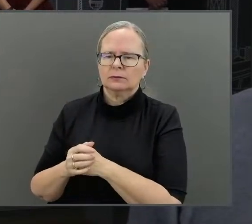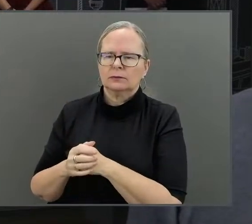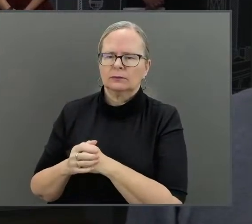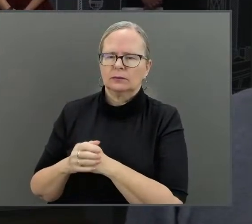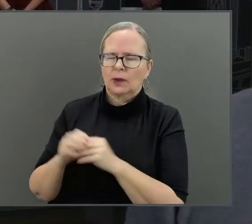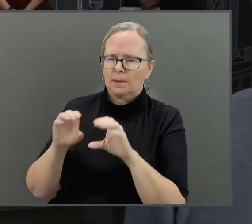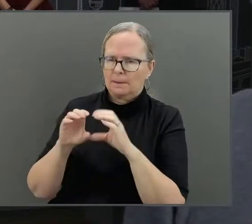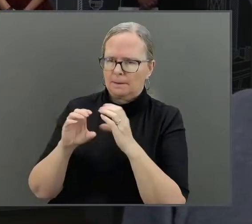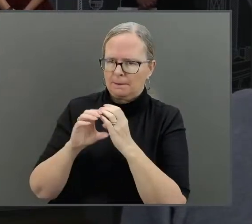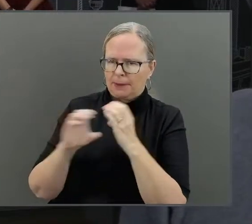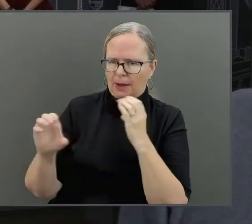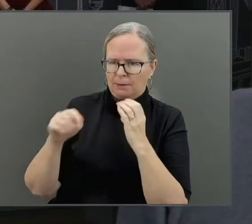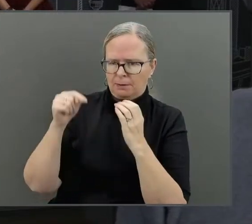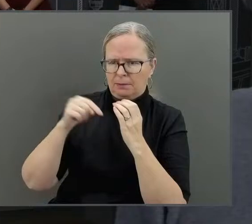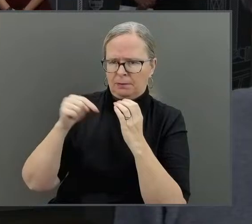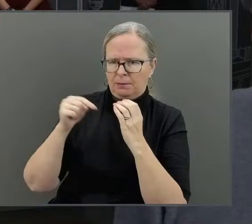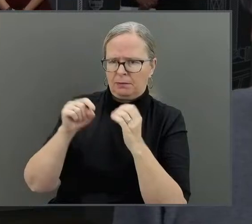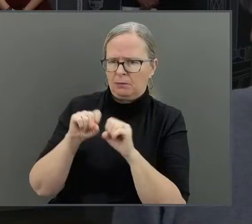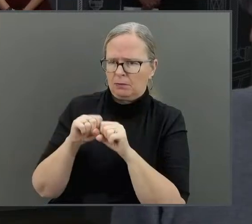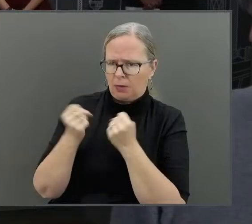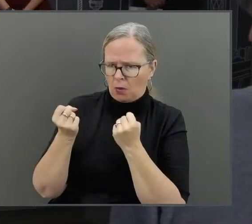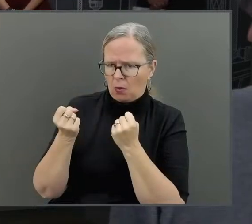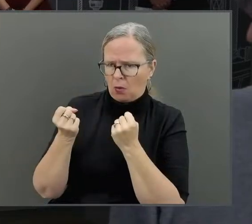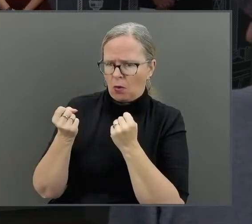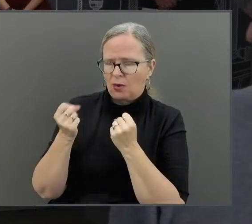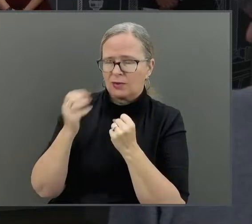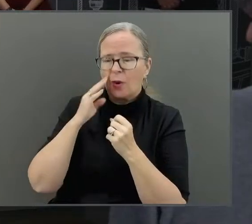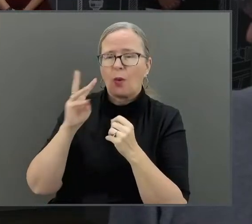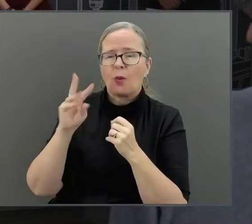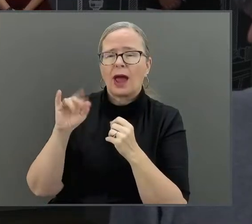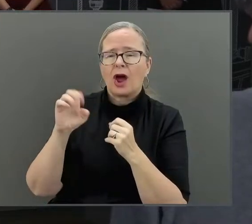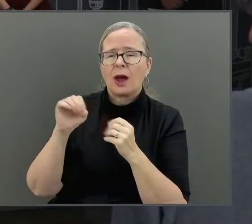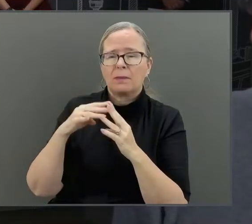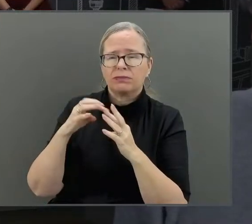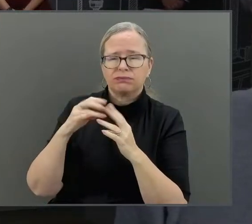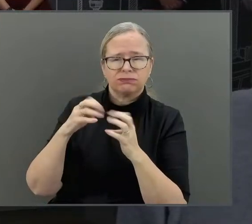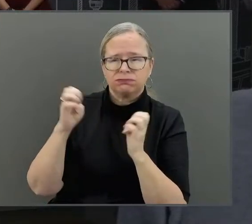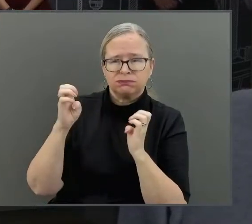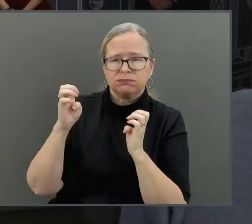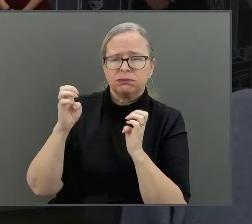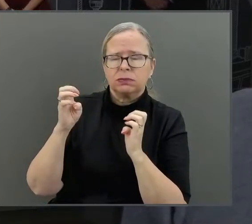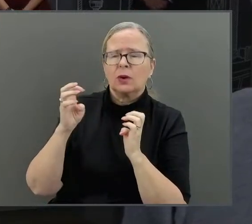wire snapping and what not and the soil conditions are you able to comment on exactly what might have